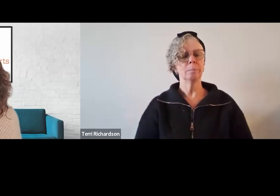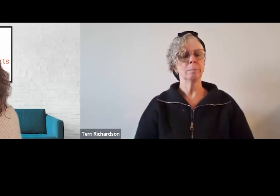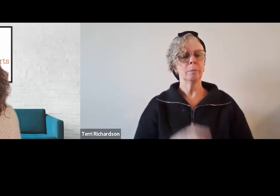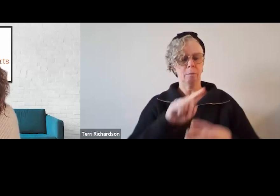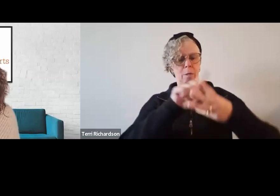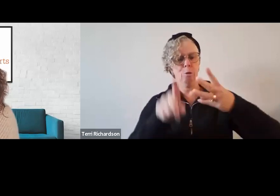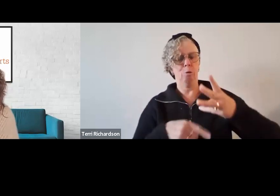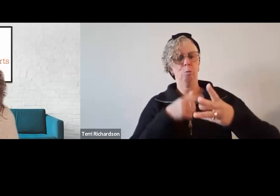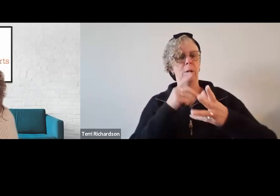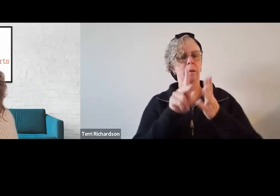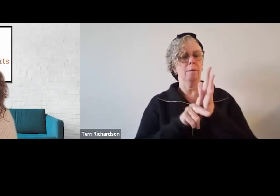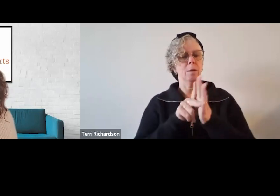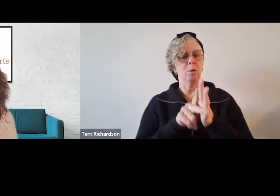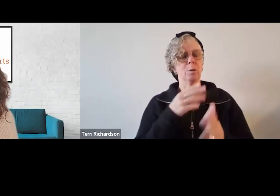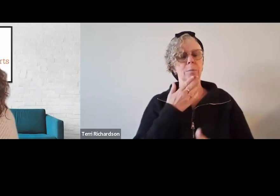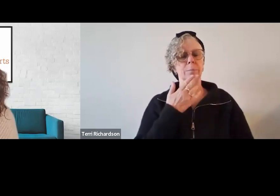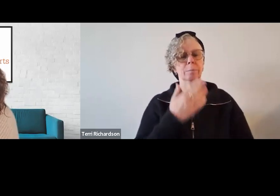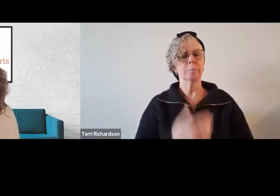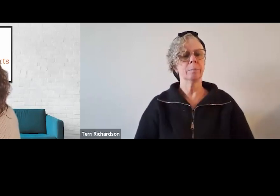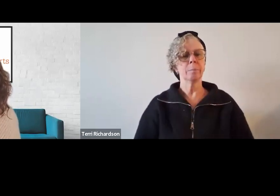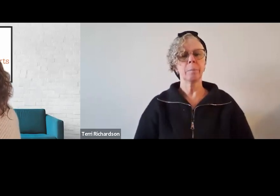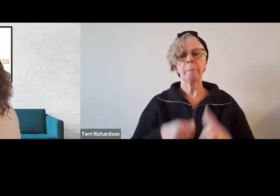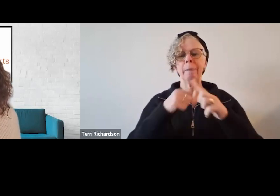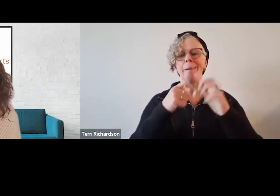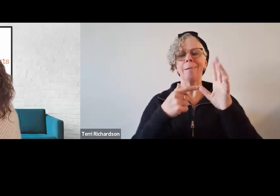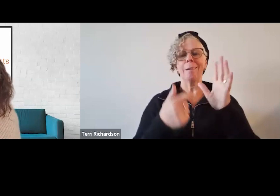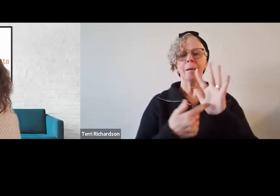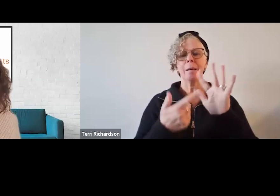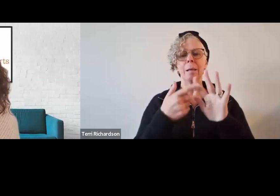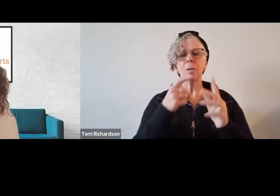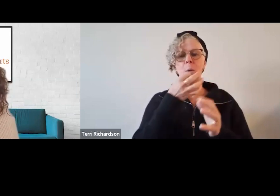Kate, I might turn to ask the audience and or to